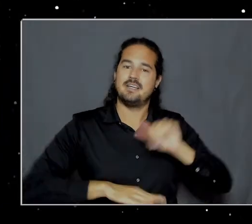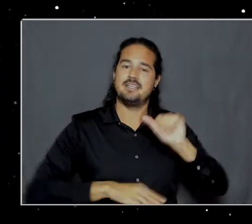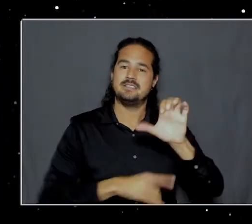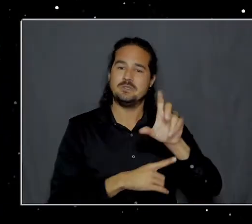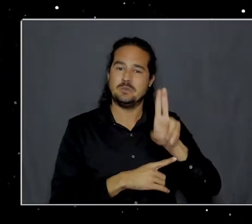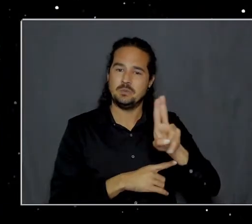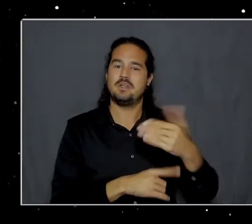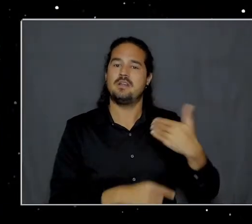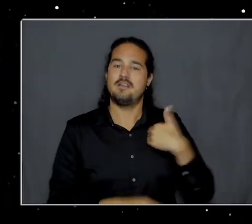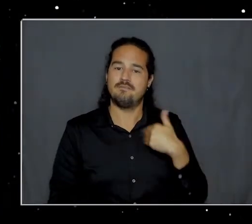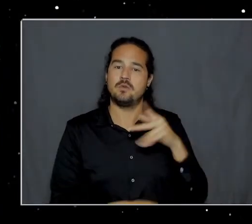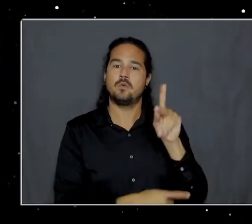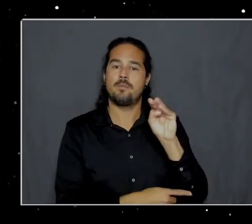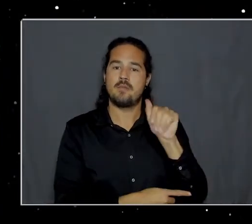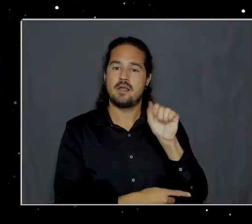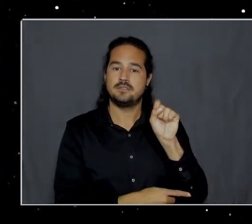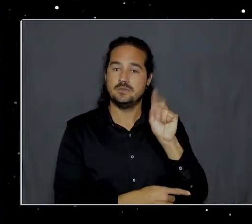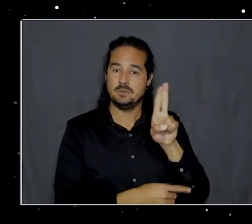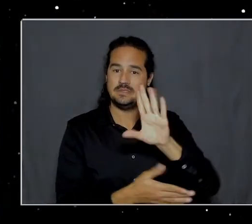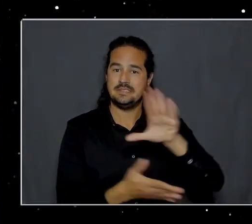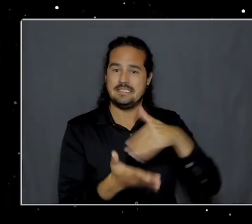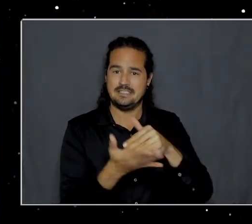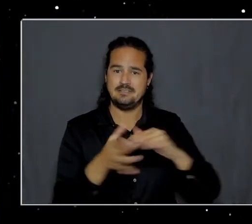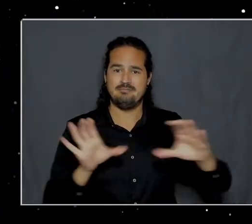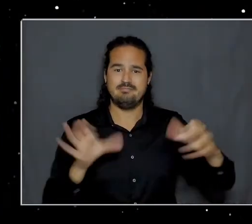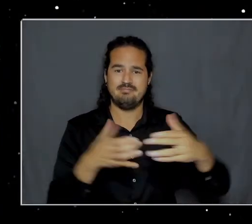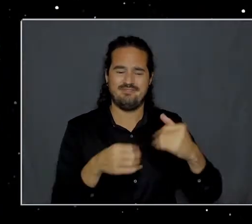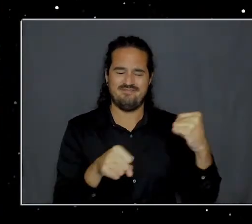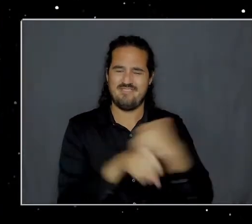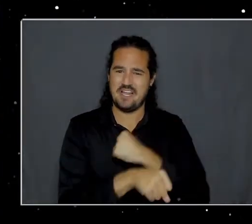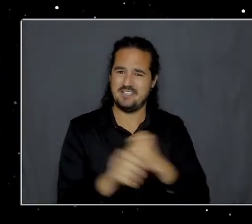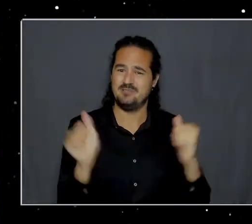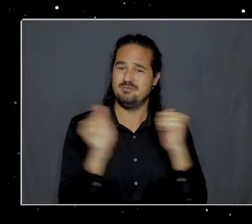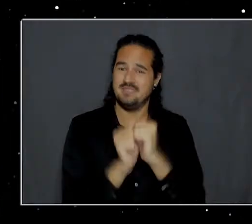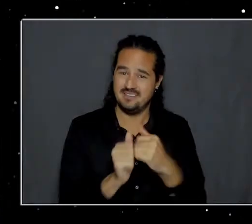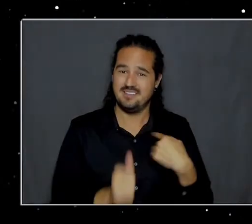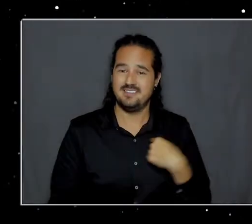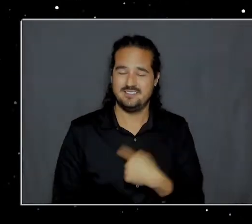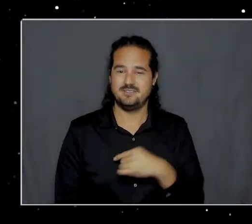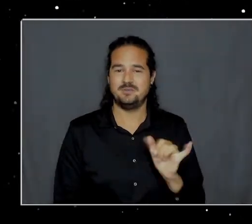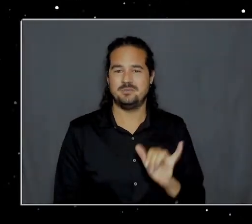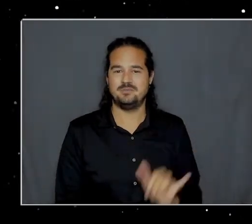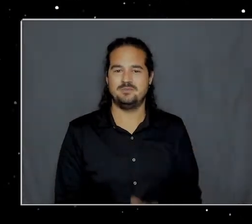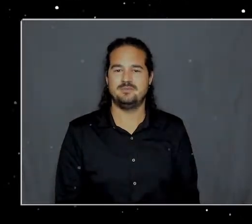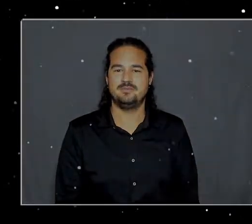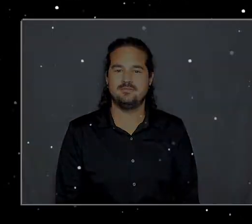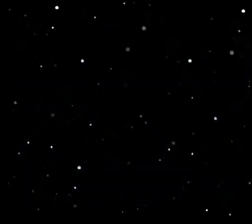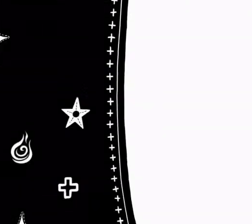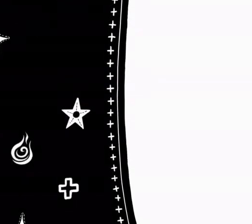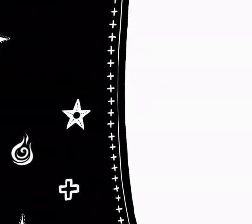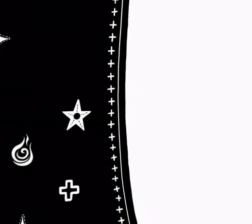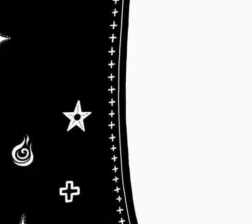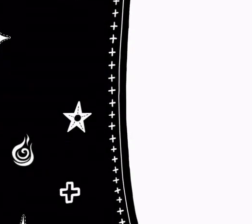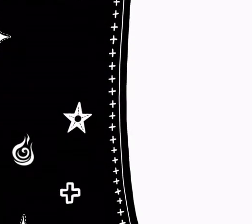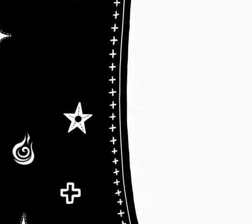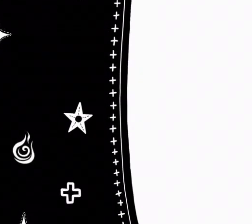KOREMATSU CENTER WHO ARE IN THAT FIGHT WITH US.